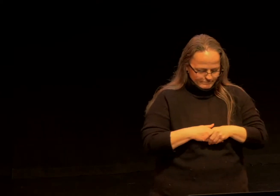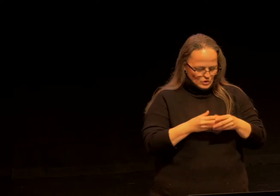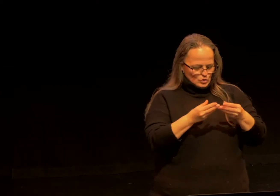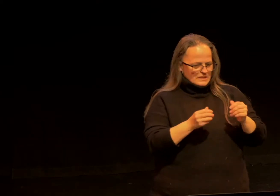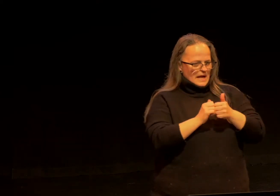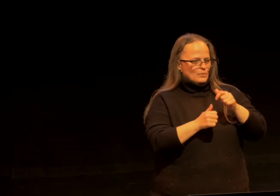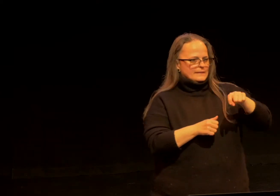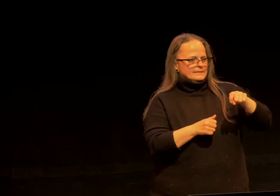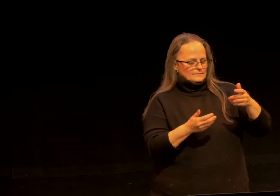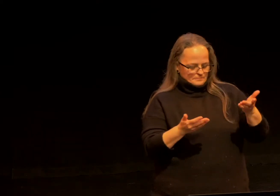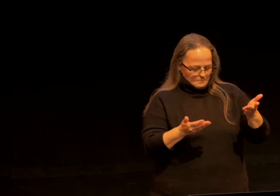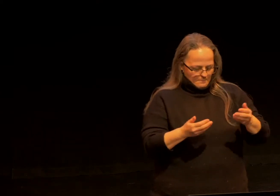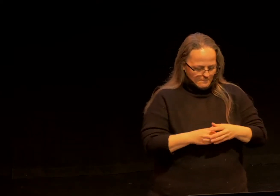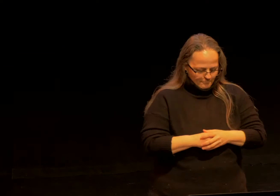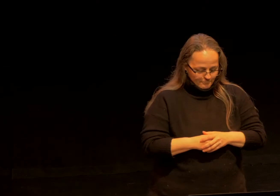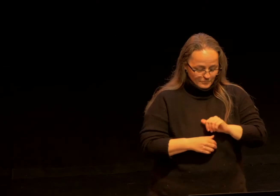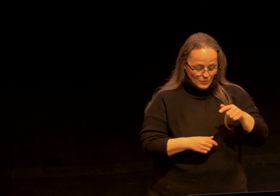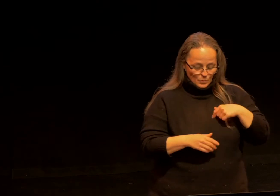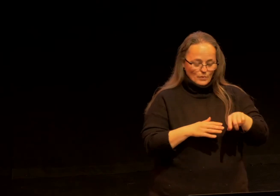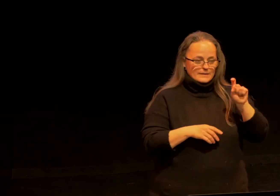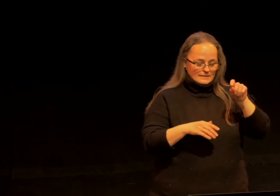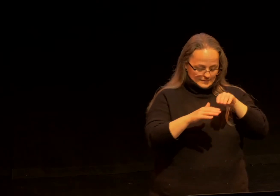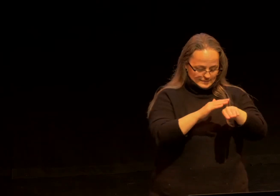And so the level of access for many has changed.